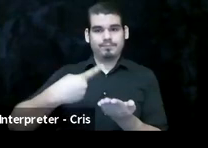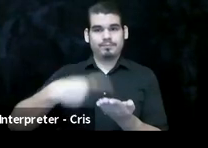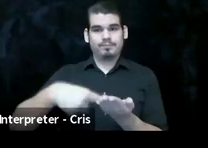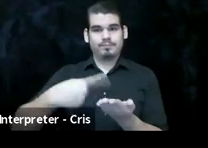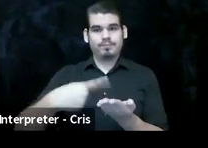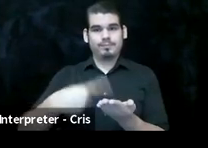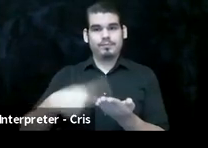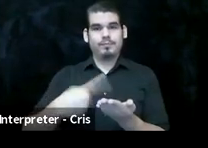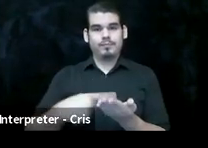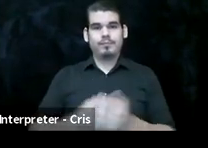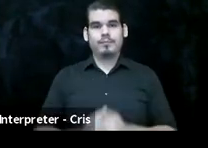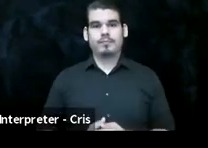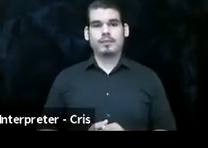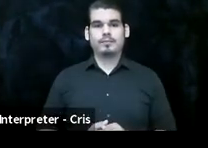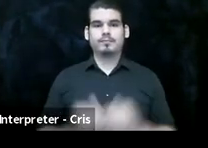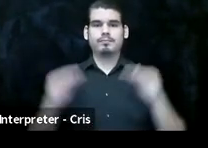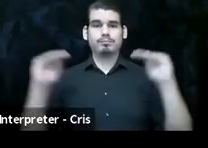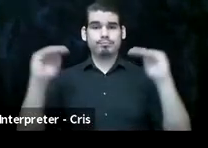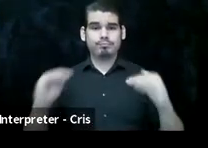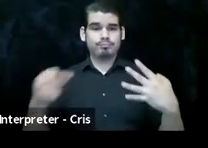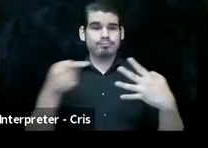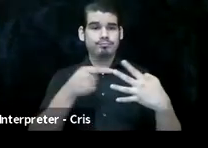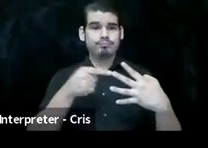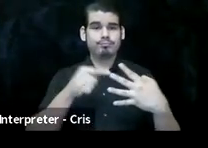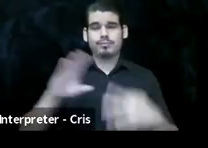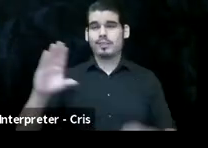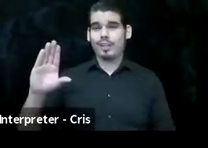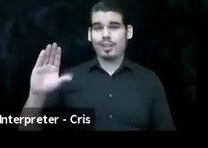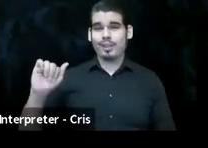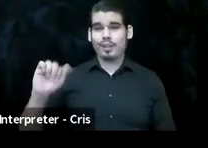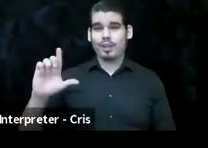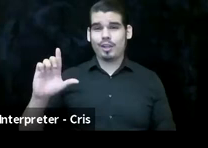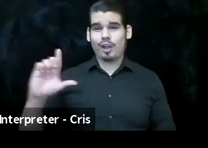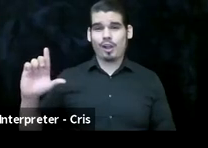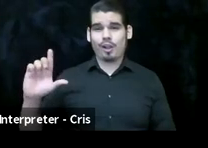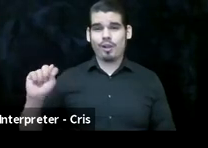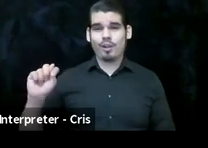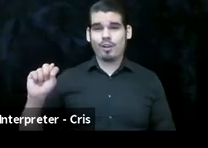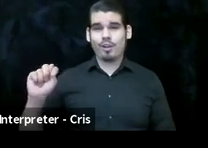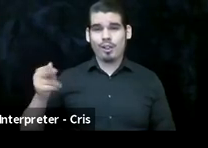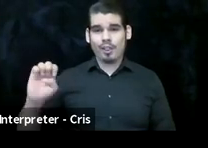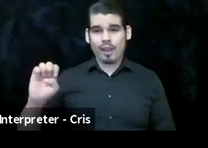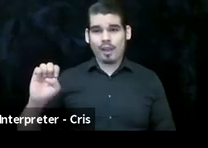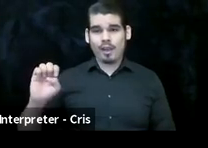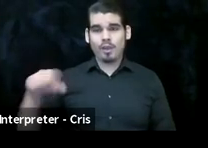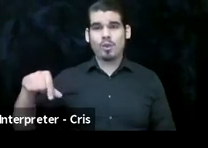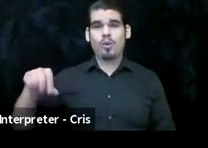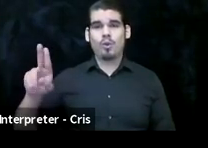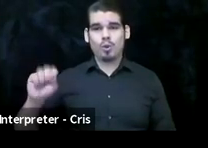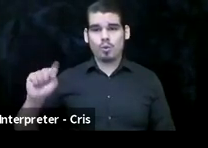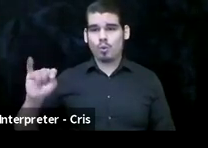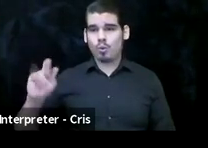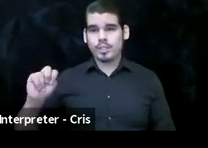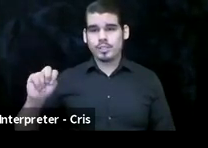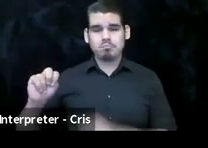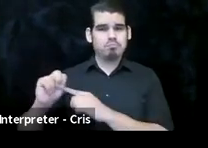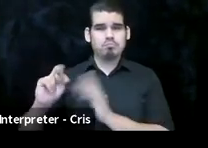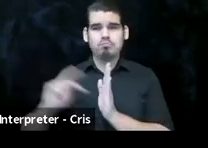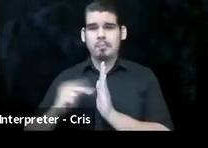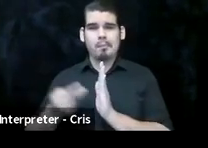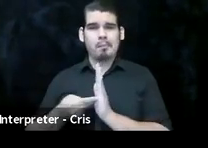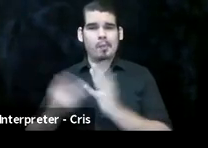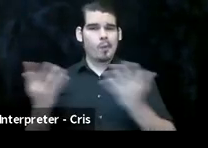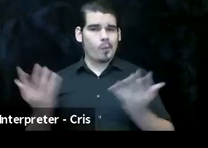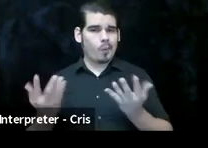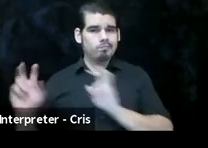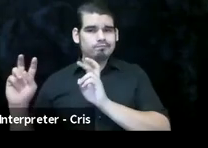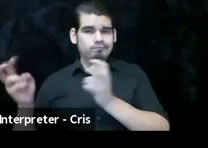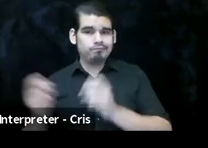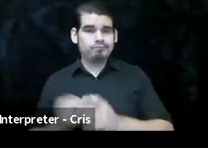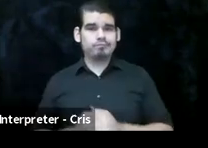Gerardo Chavez, RAD IX: Or what was the phrase or the question mean what is all the question it's simply it's simply a group it's going to vote on the any motor.